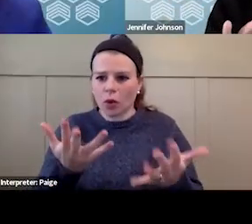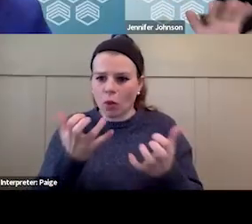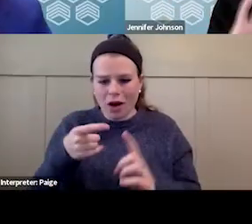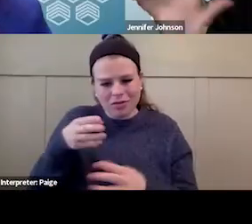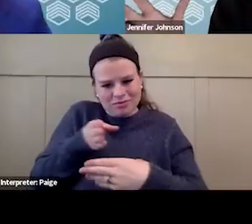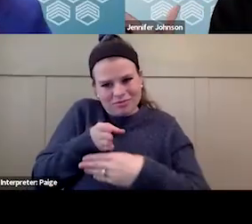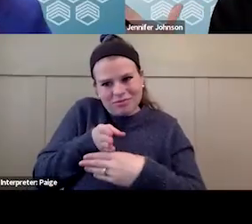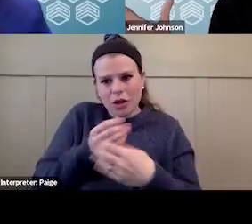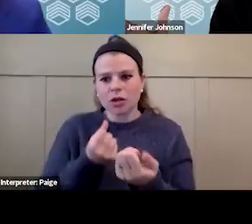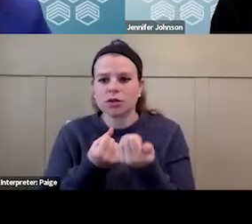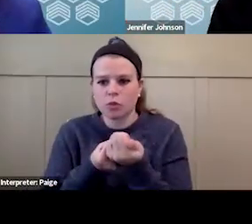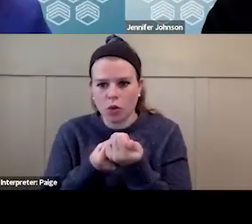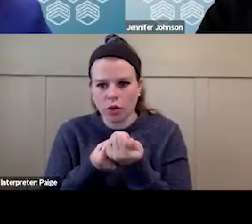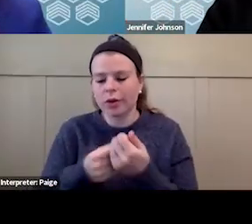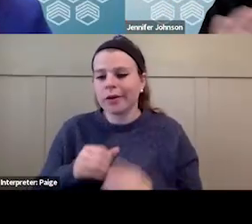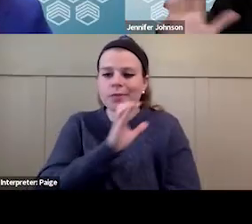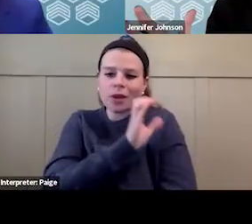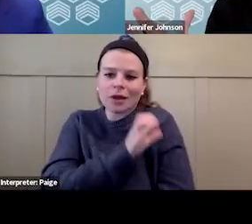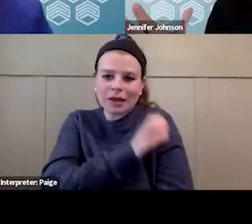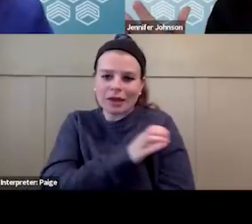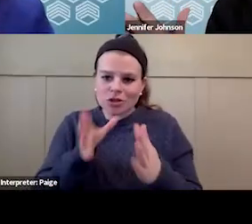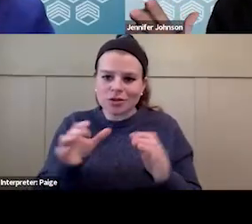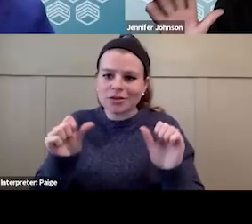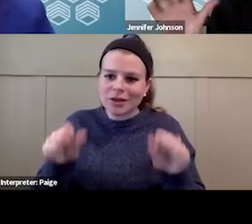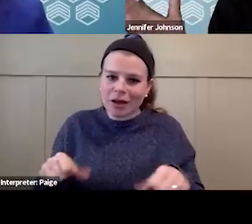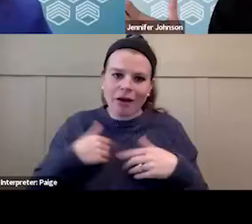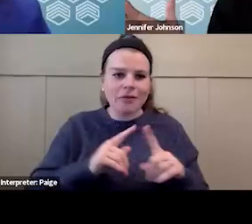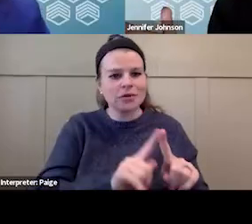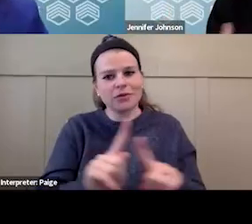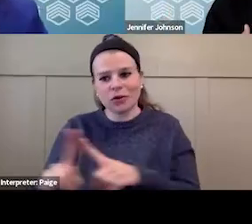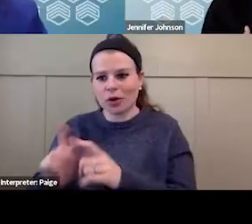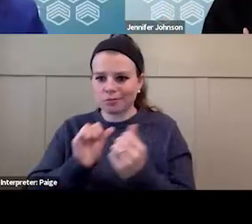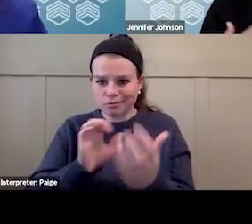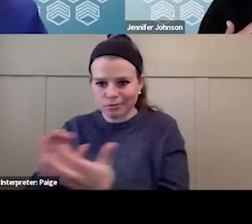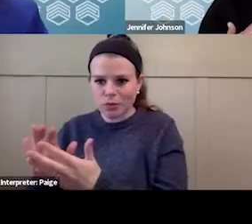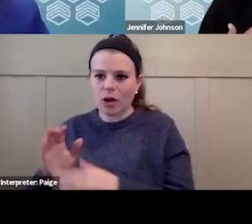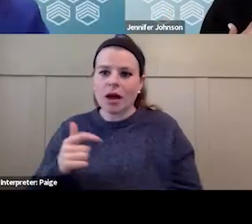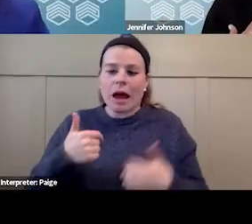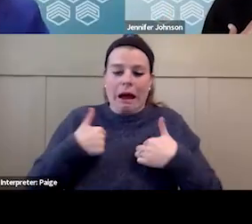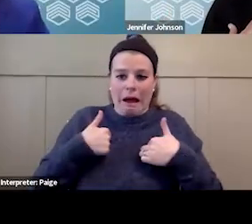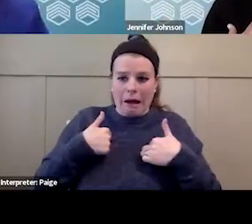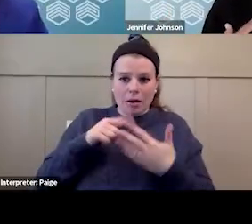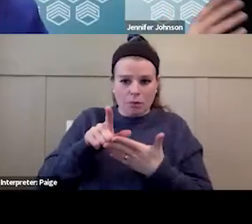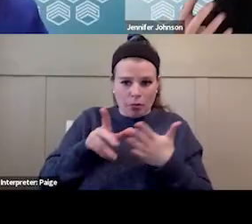I, I mean, and, you know, clinicians can, can definitely have different ways of doing this, and I'm saying this as a lawyer in a courtroom.